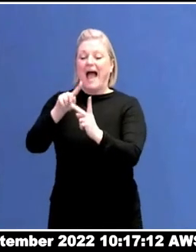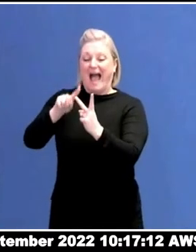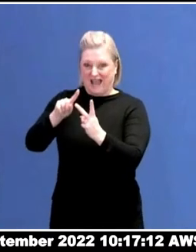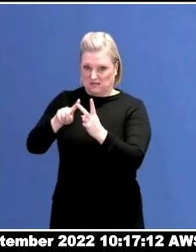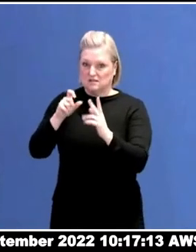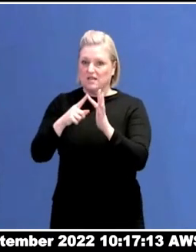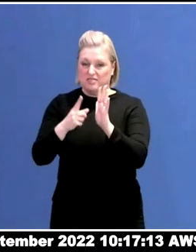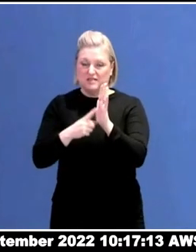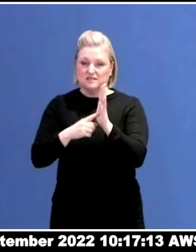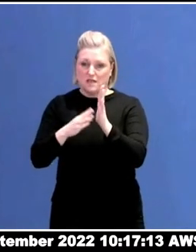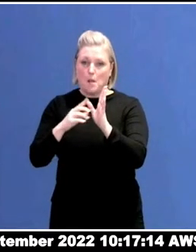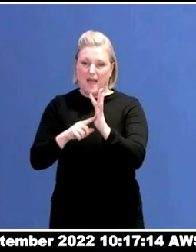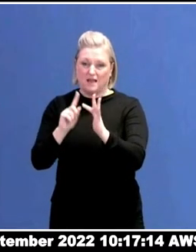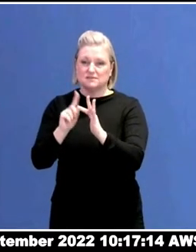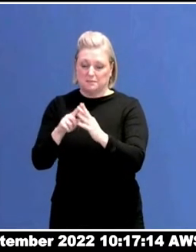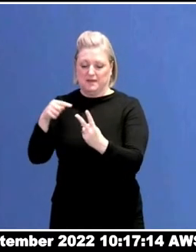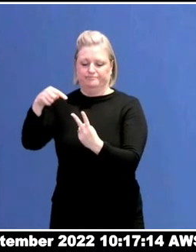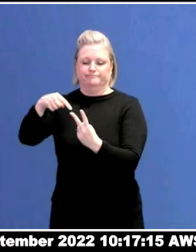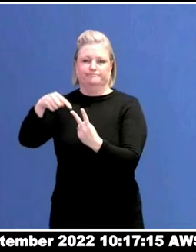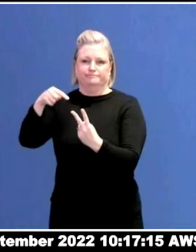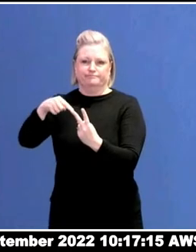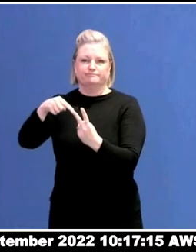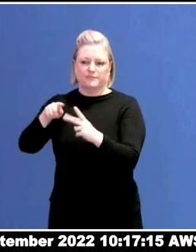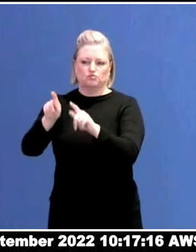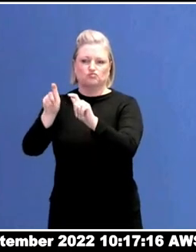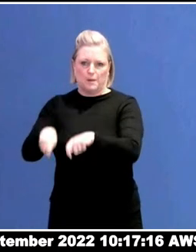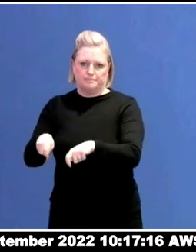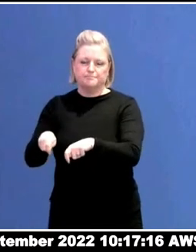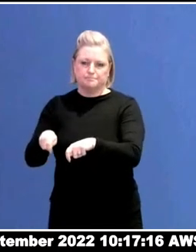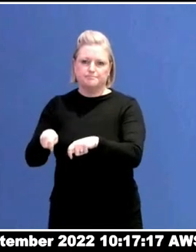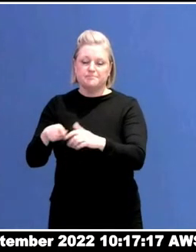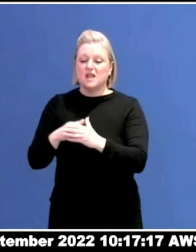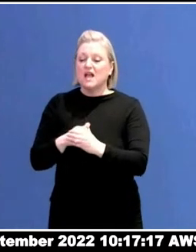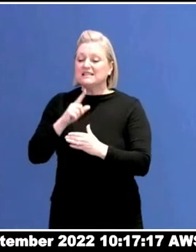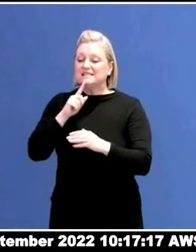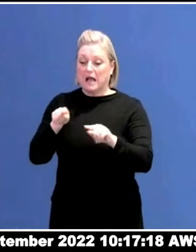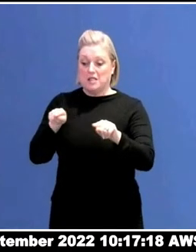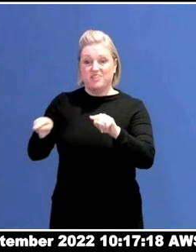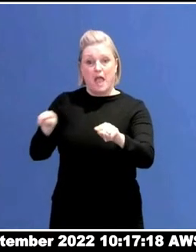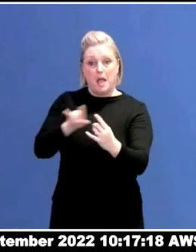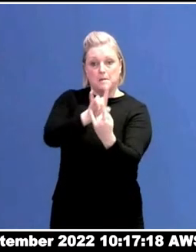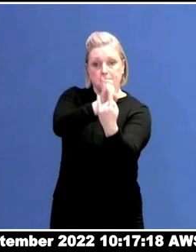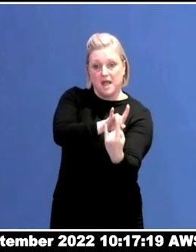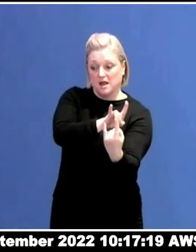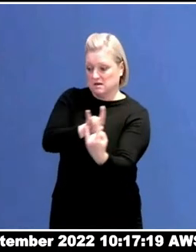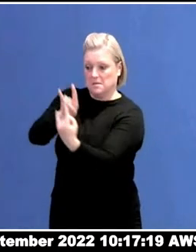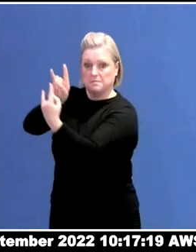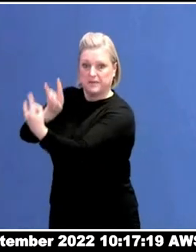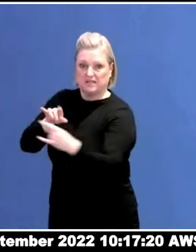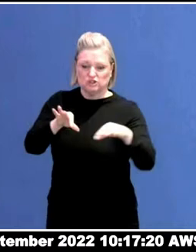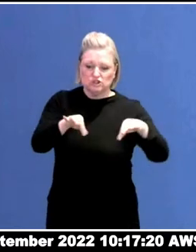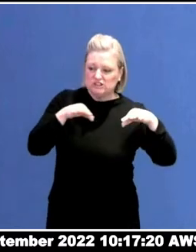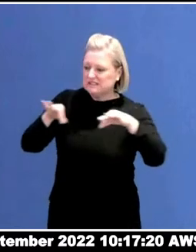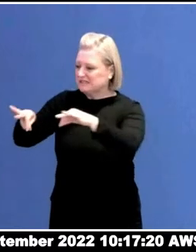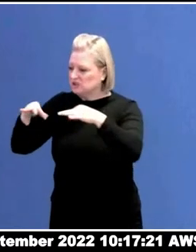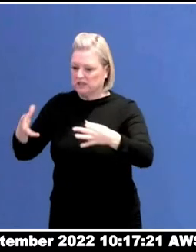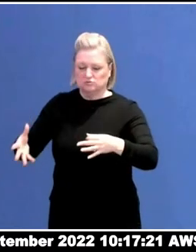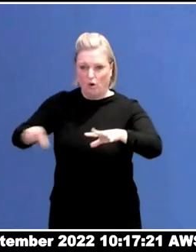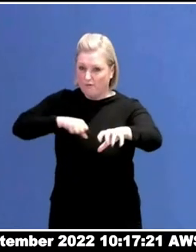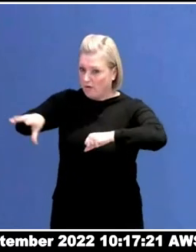the person that raped him - to strip the cell of all bedding and for them to change